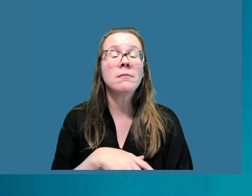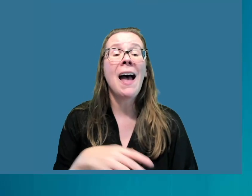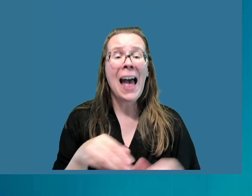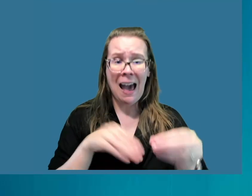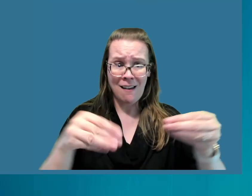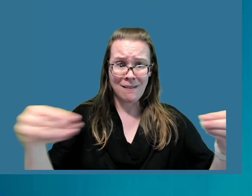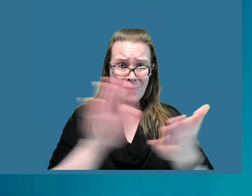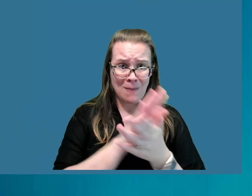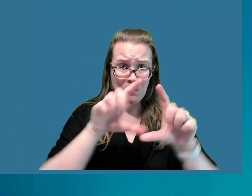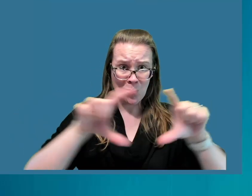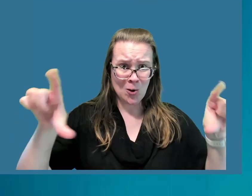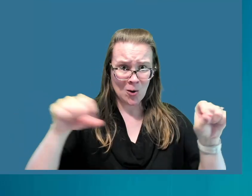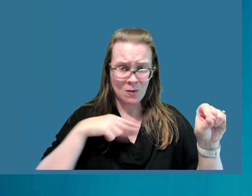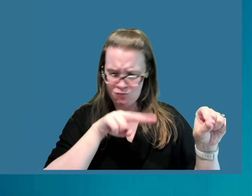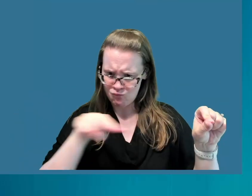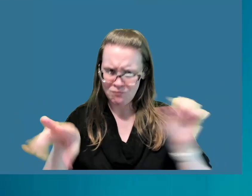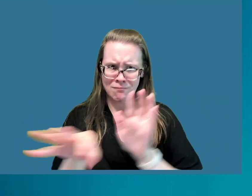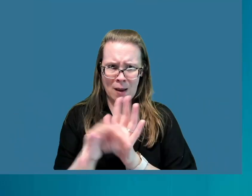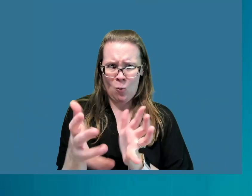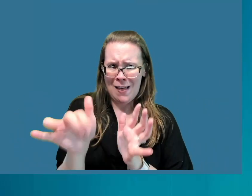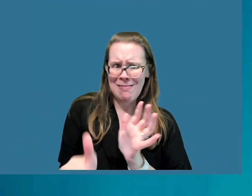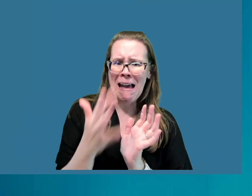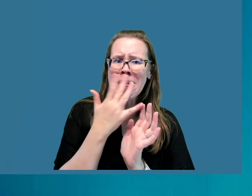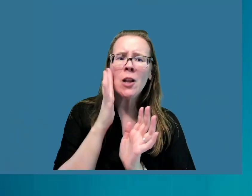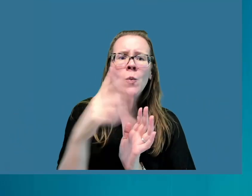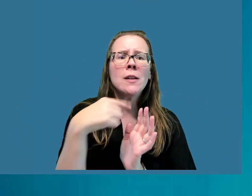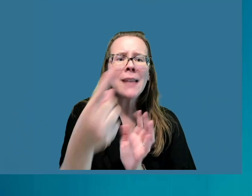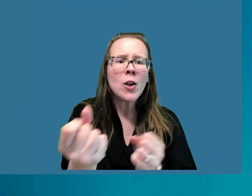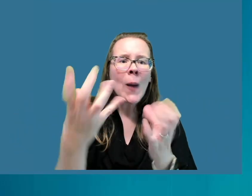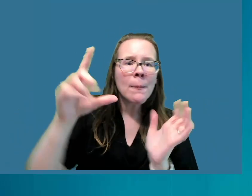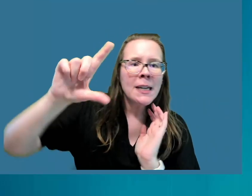um, it also has a pamphlet inside that will tell you specific, like, numbers of drops,